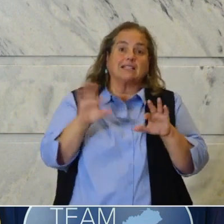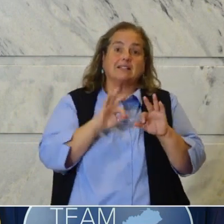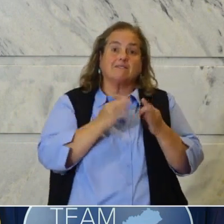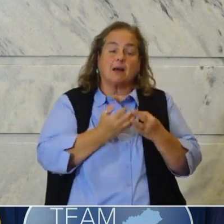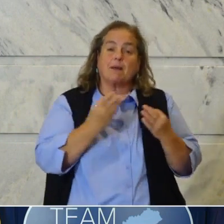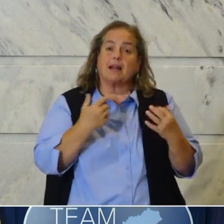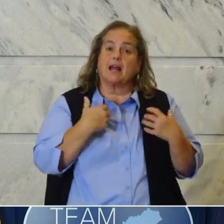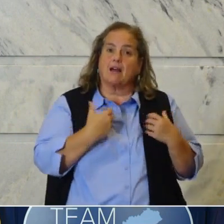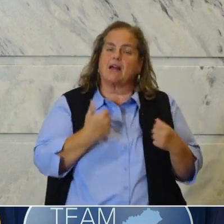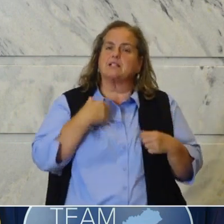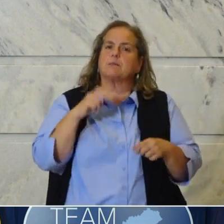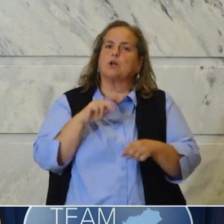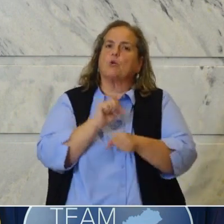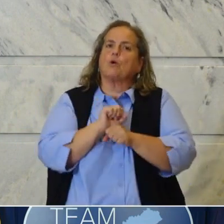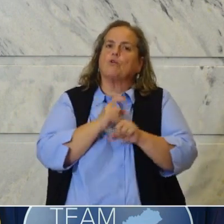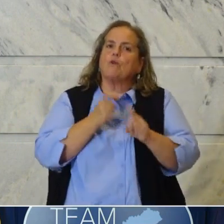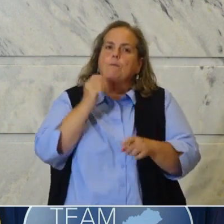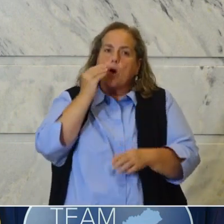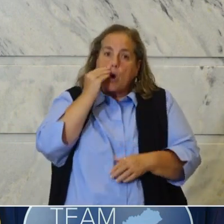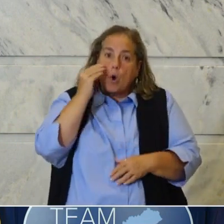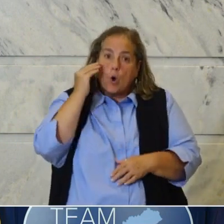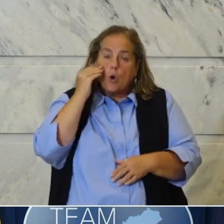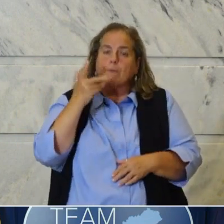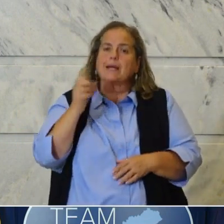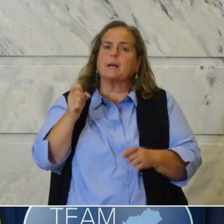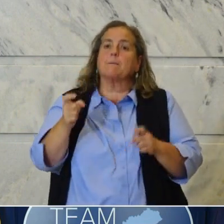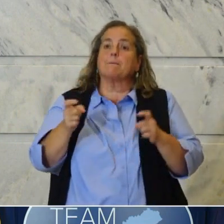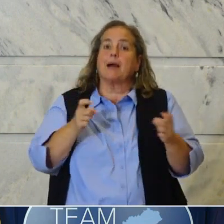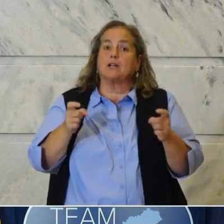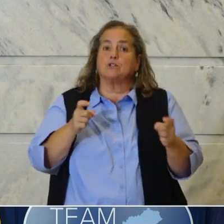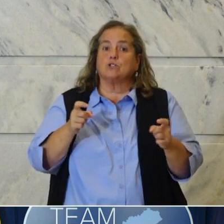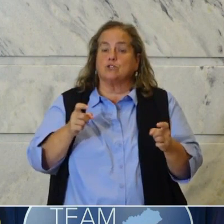has been working from home. He's actually manages the overall broadcast